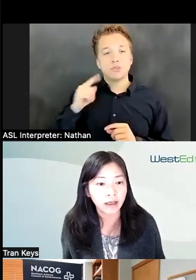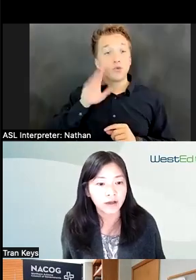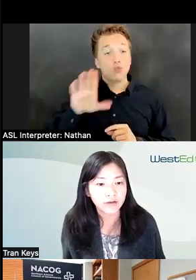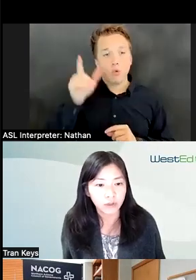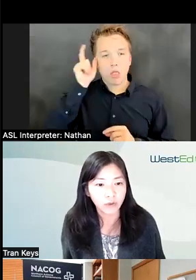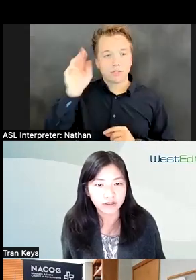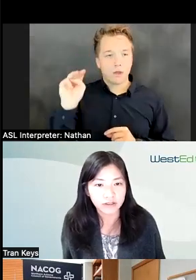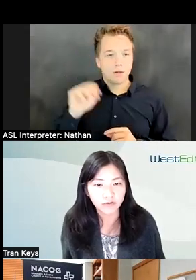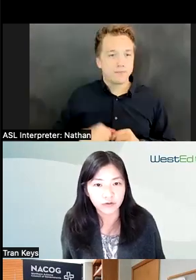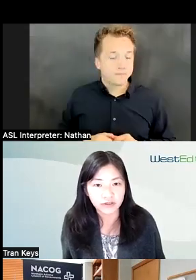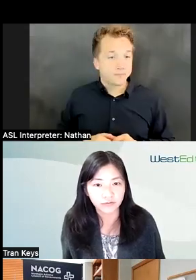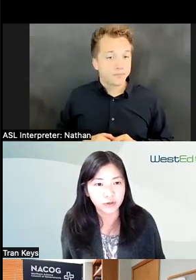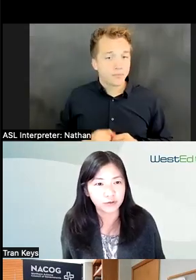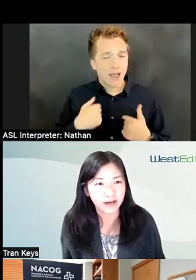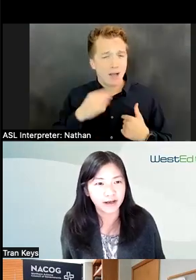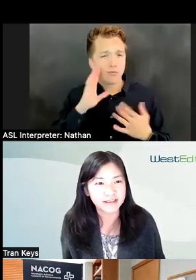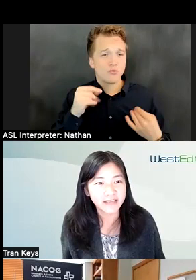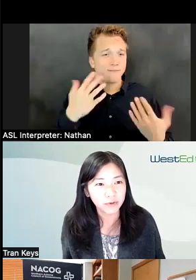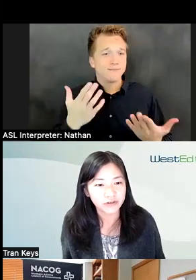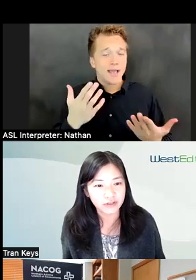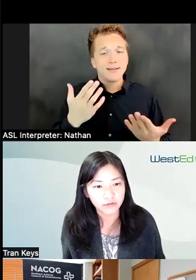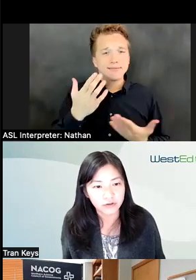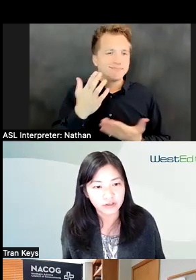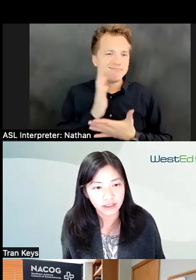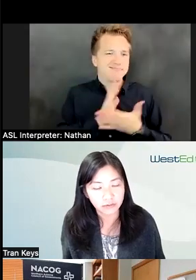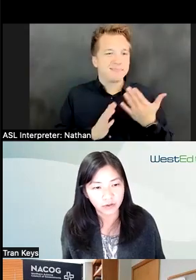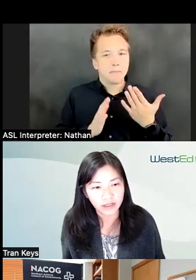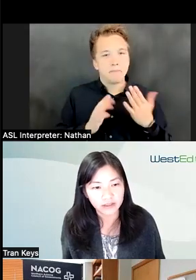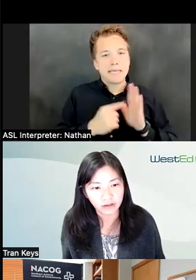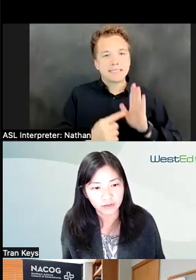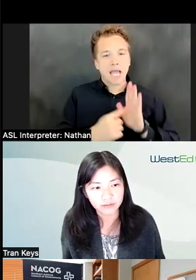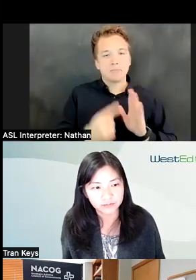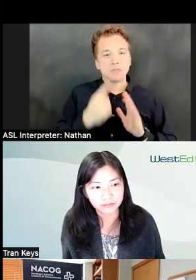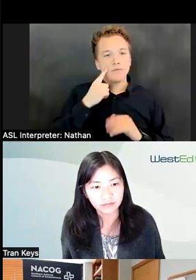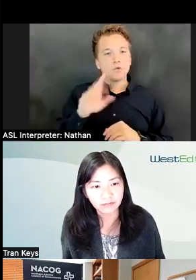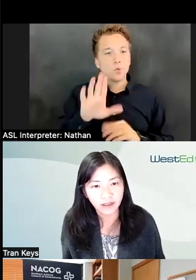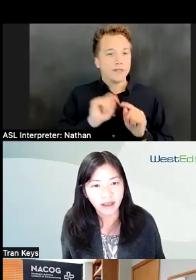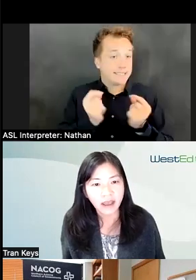So, we wanted to give you just a few examples of Jennifer's team, what they developed.